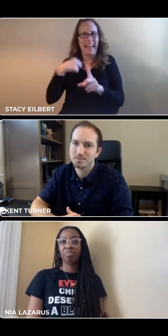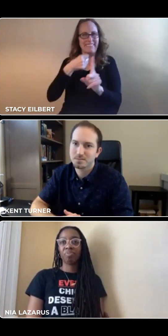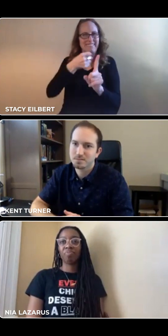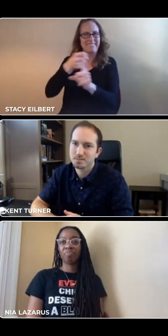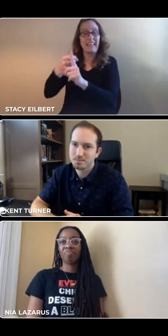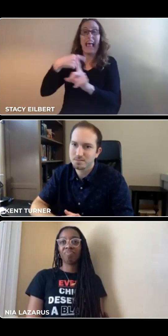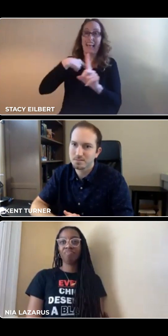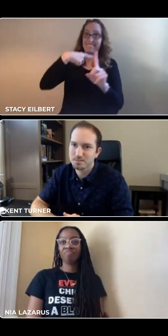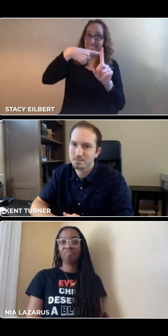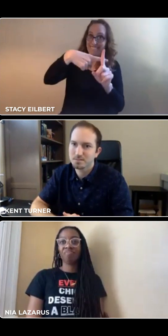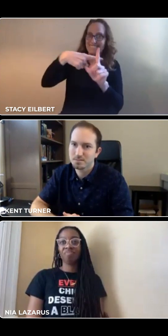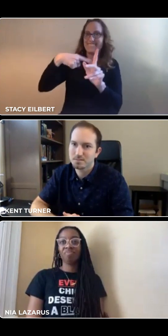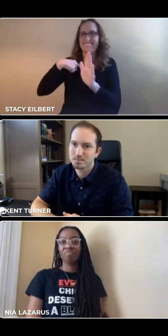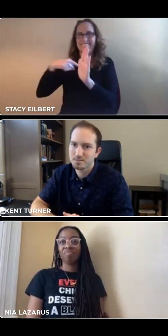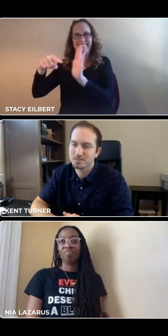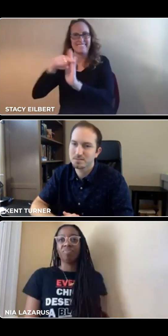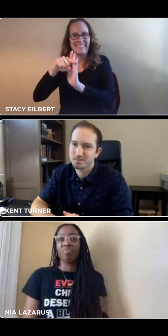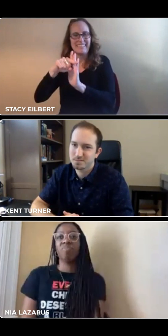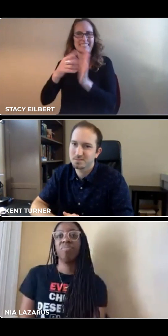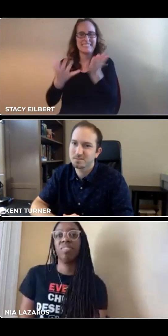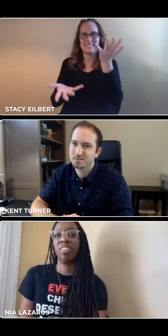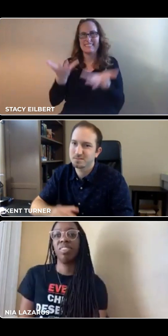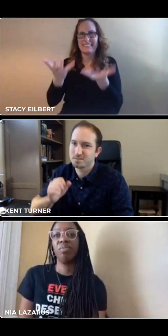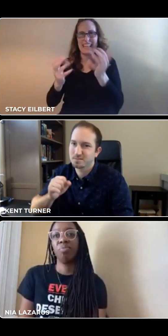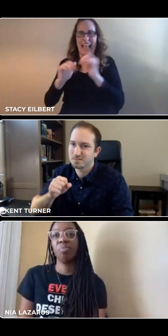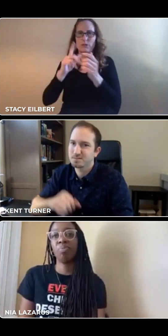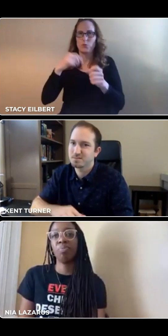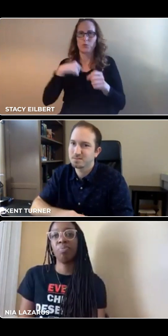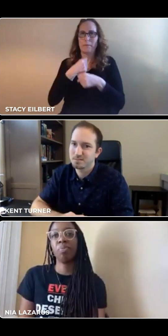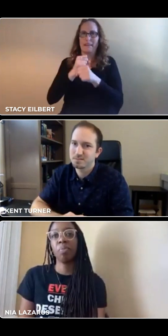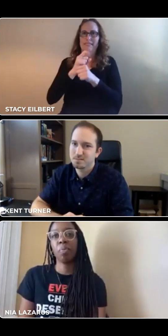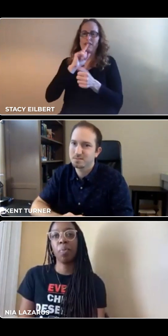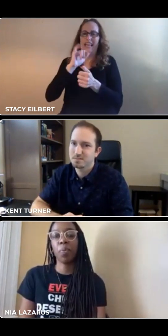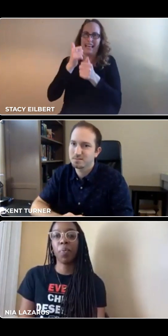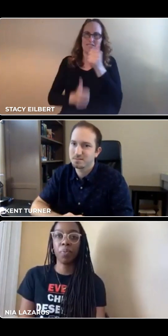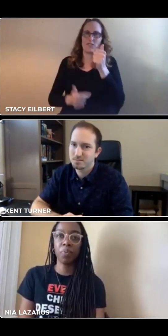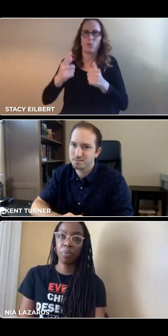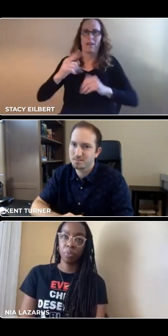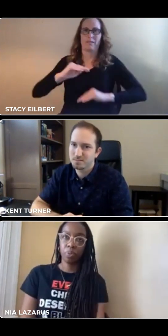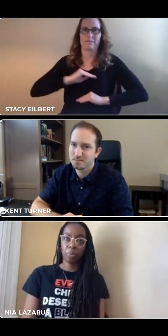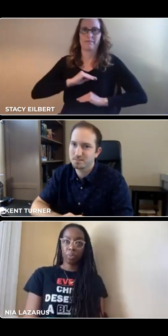passing grade. And they were worried about the cumulative effect that that would have